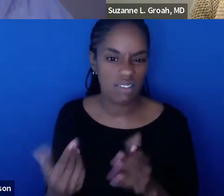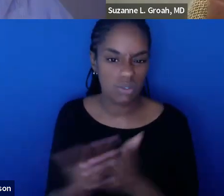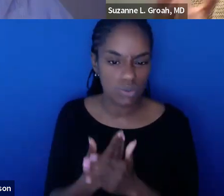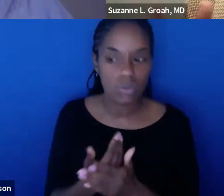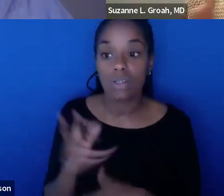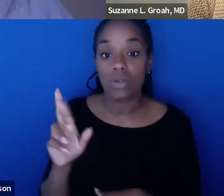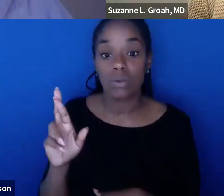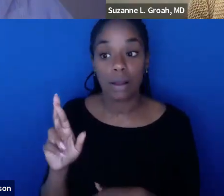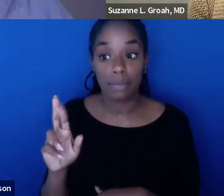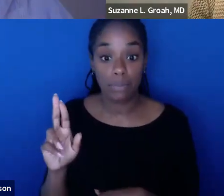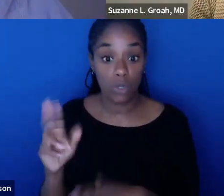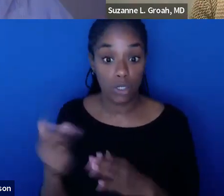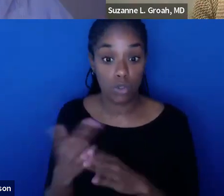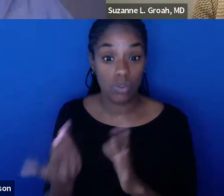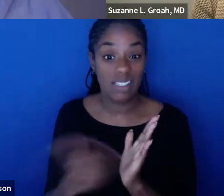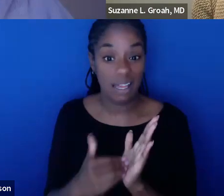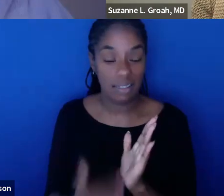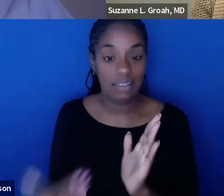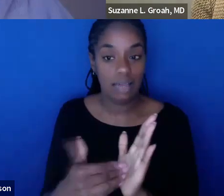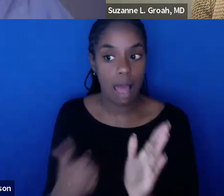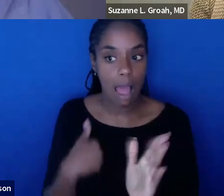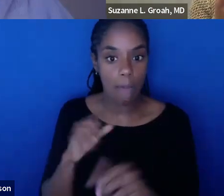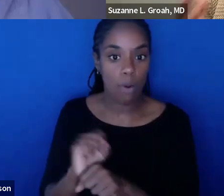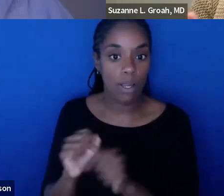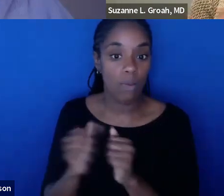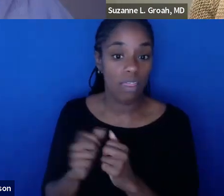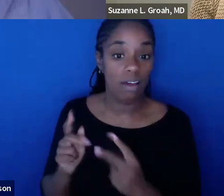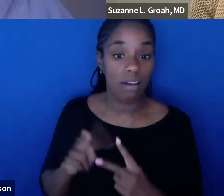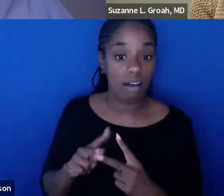I mean, I'm working with a couple of companies right now where we're looking at those.